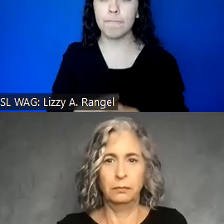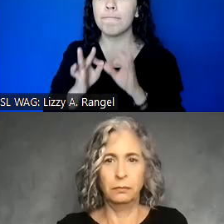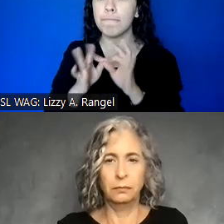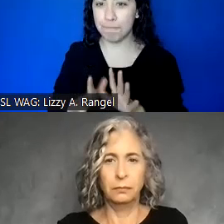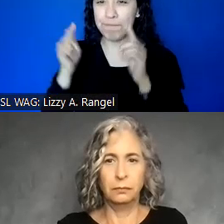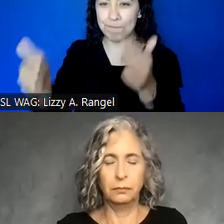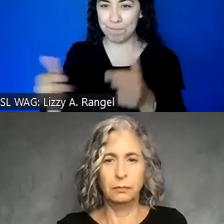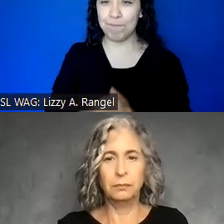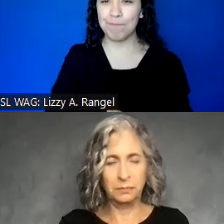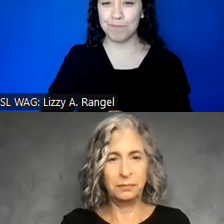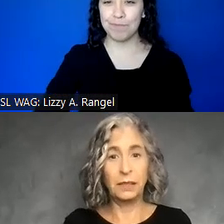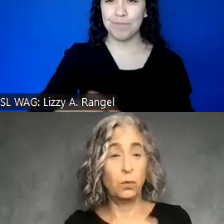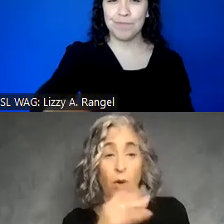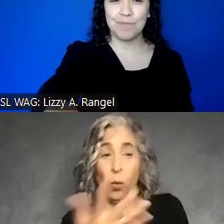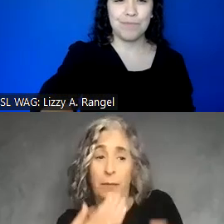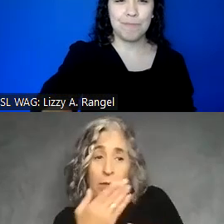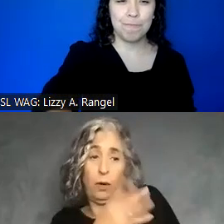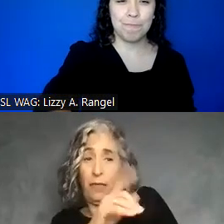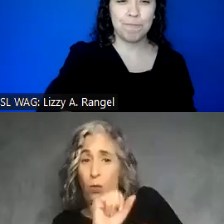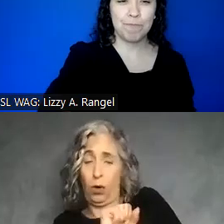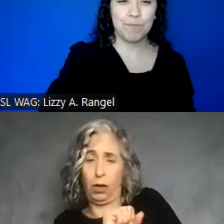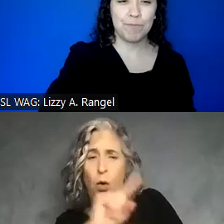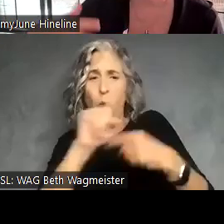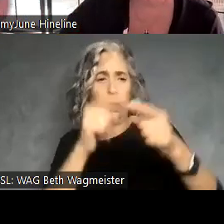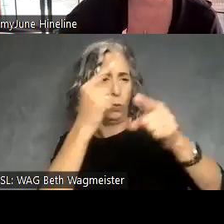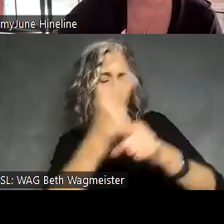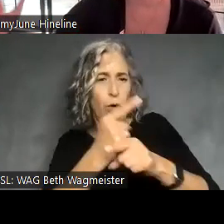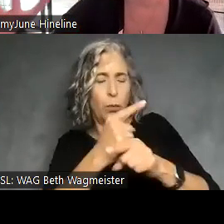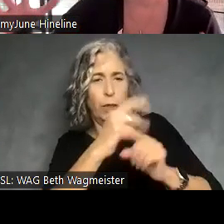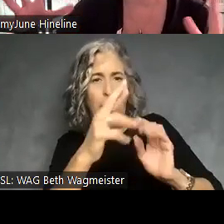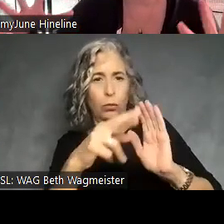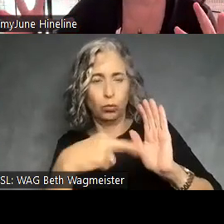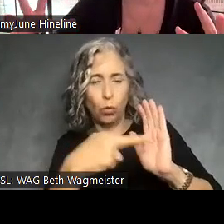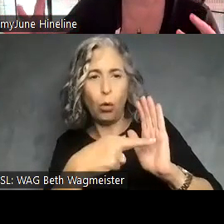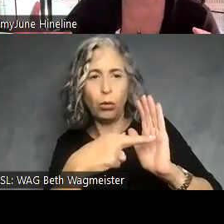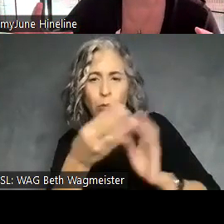and that newsletter modal obscured the content on the page so it was pretty annoying.